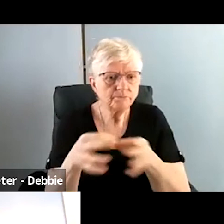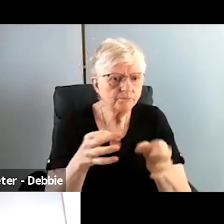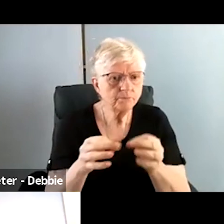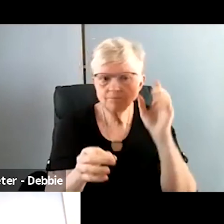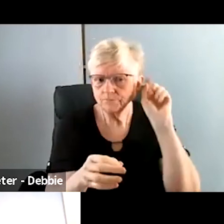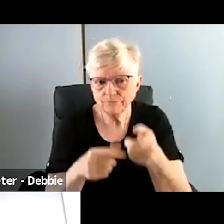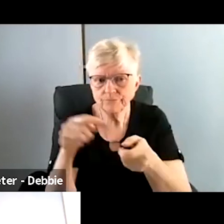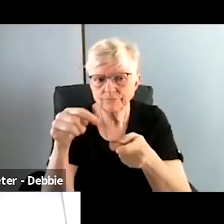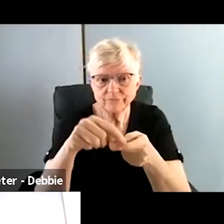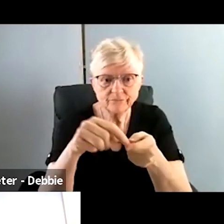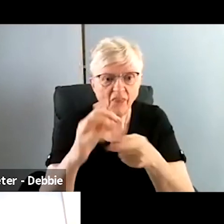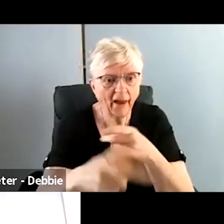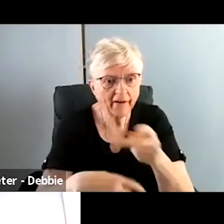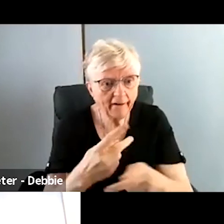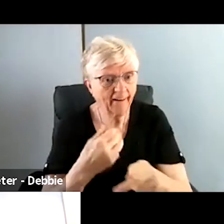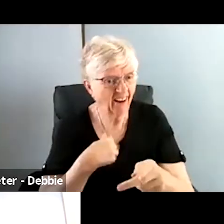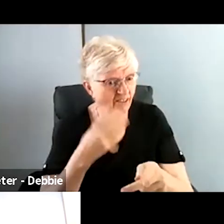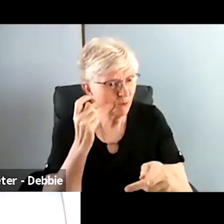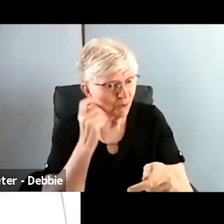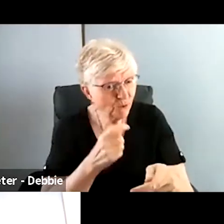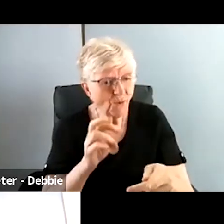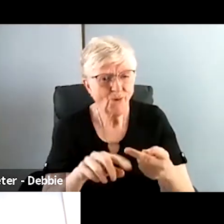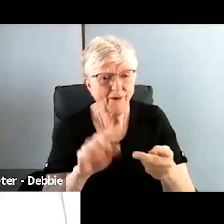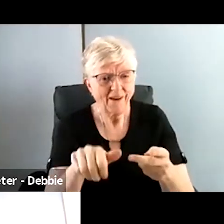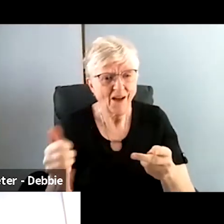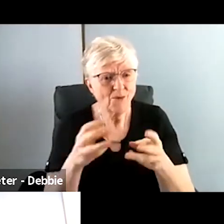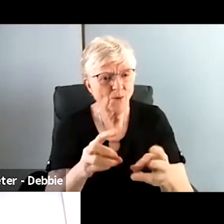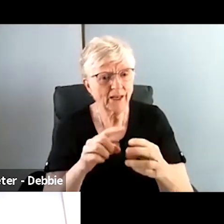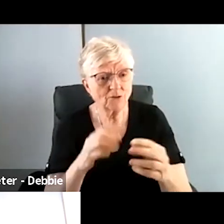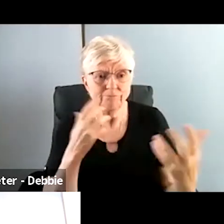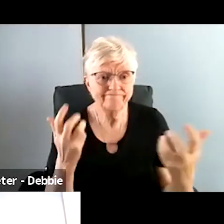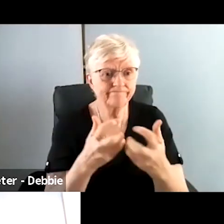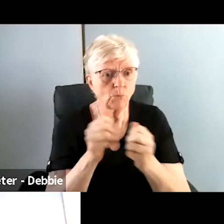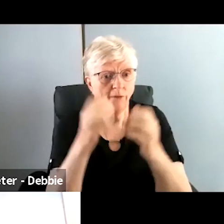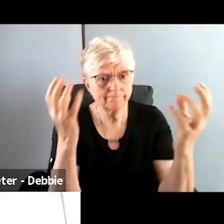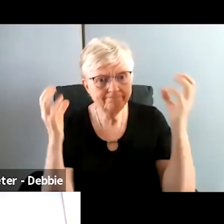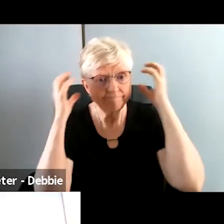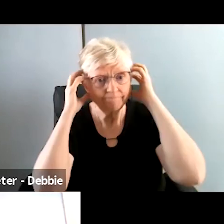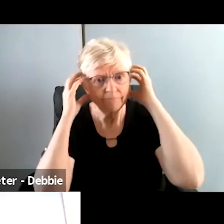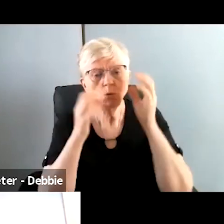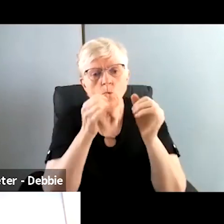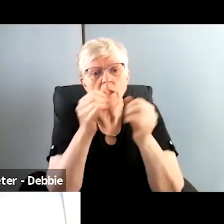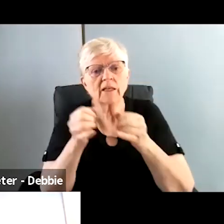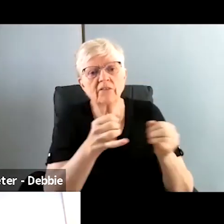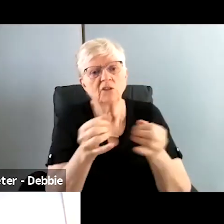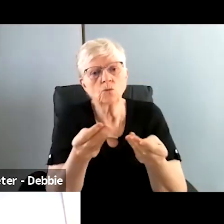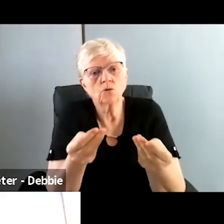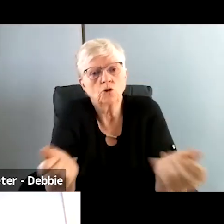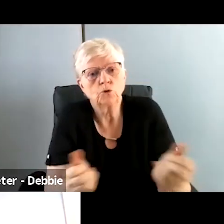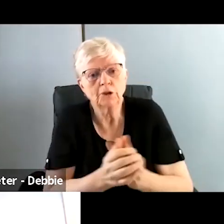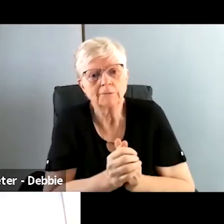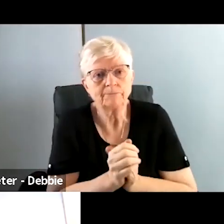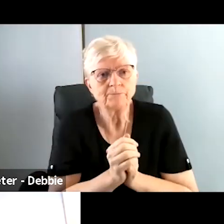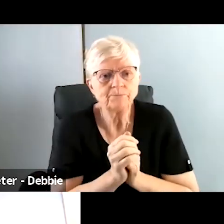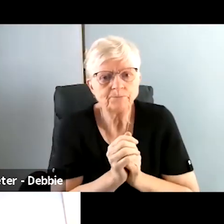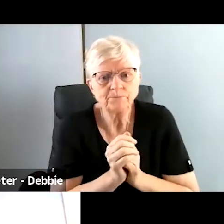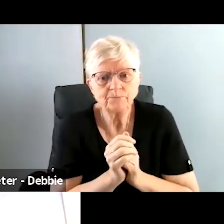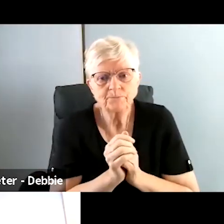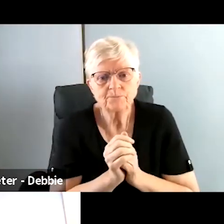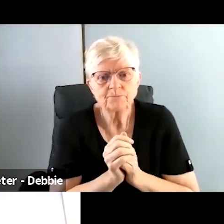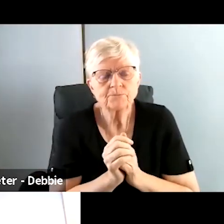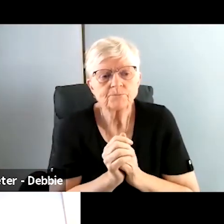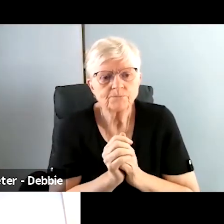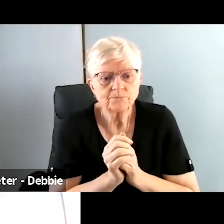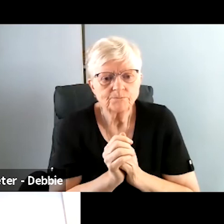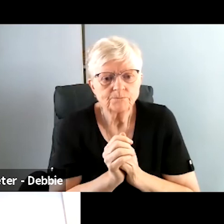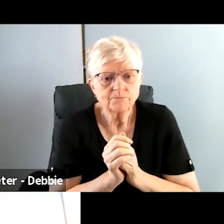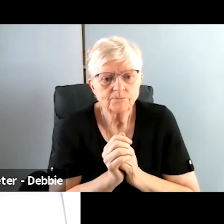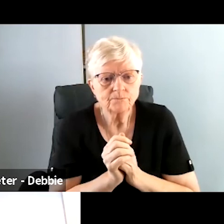IN-PERSON FOR THAT. SO THAT'S WHAT I WOULD RECOMMEND. IT'S GOING TO BE AN INDIVIDUAL